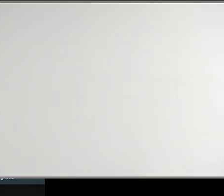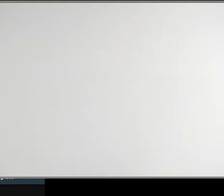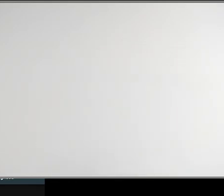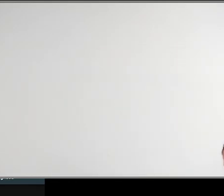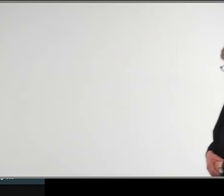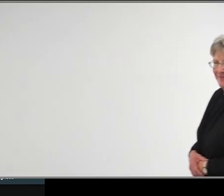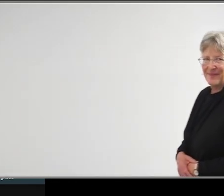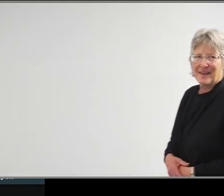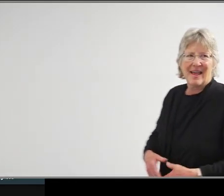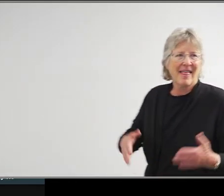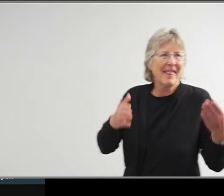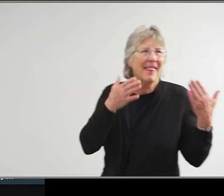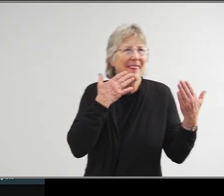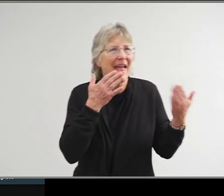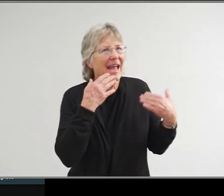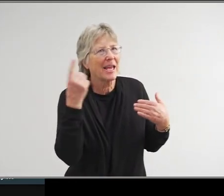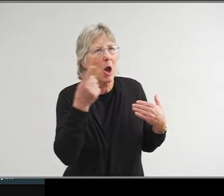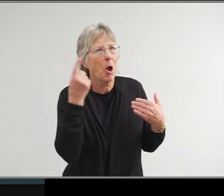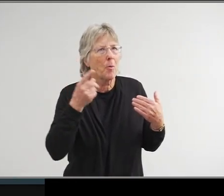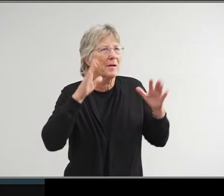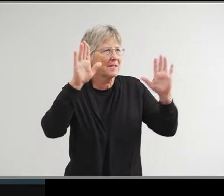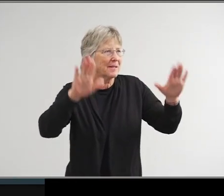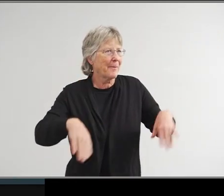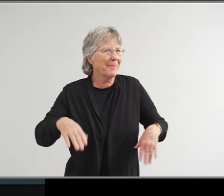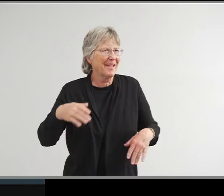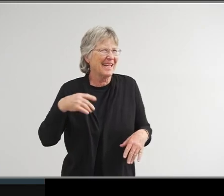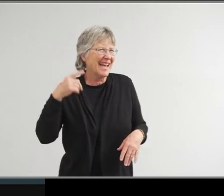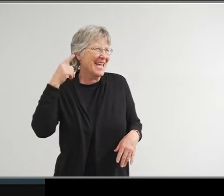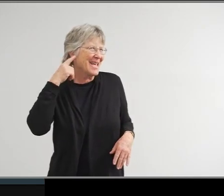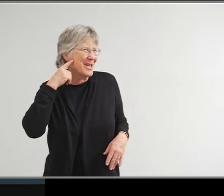about the good and positive things that are happening